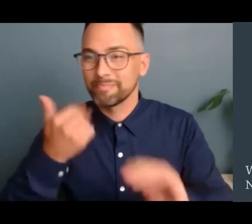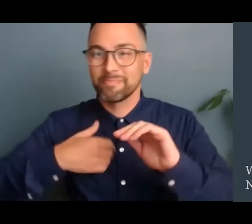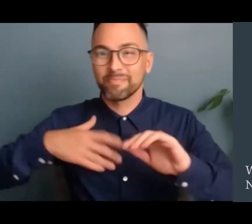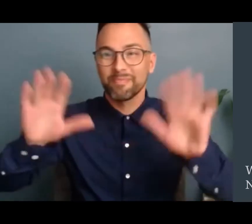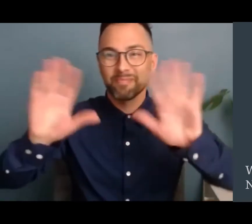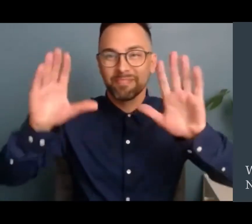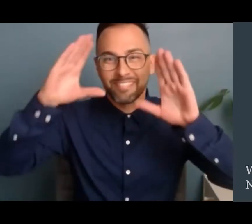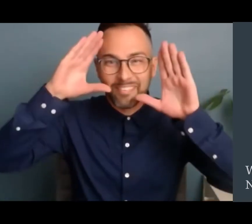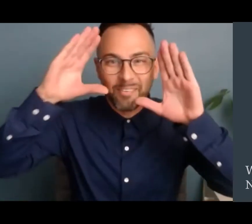Hello, folks.